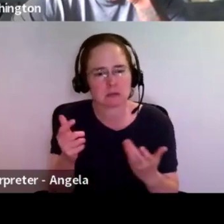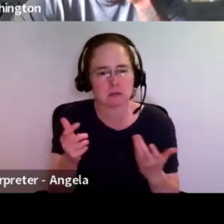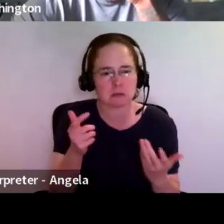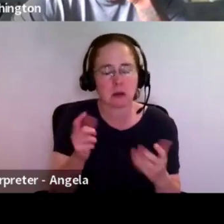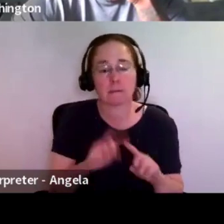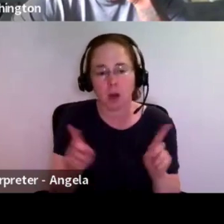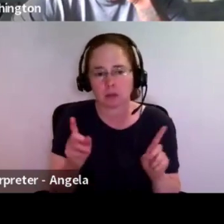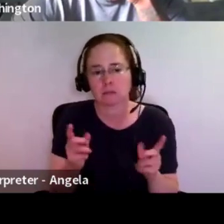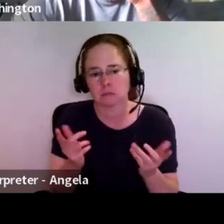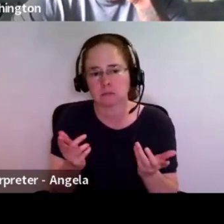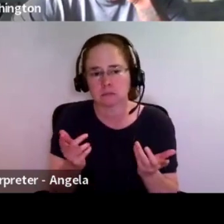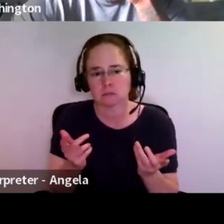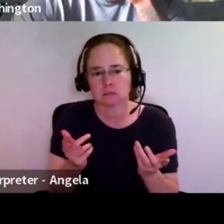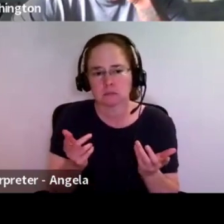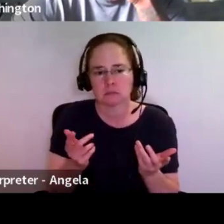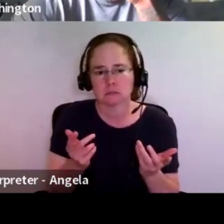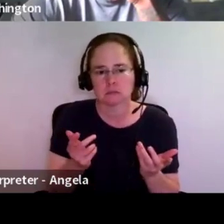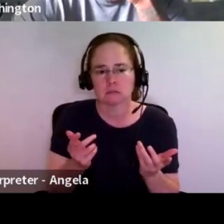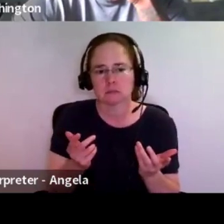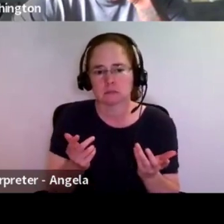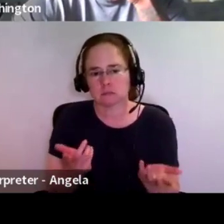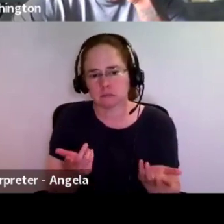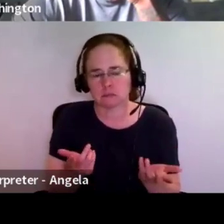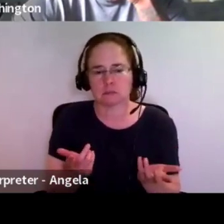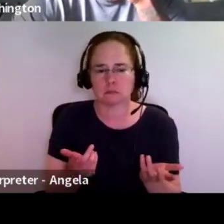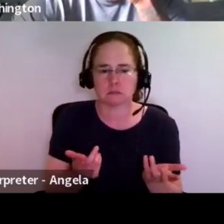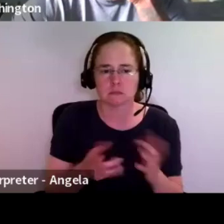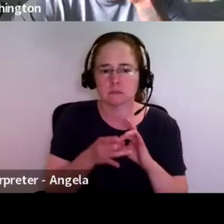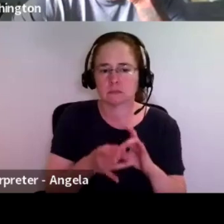will say that, you know, for at least advocacy, even though I